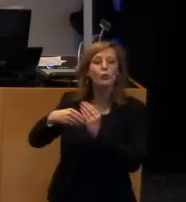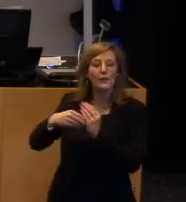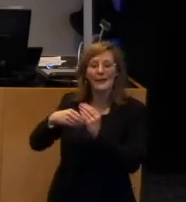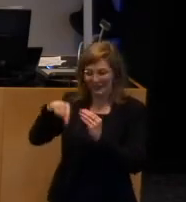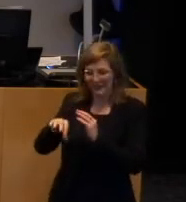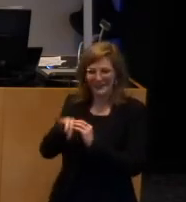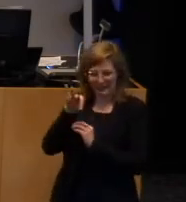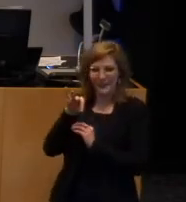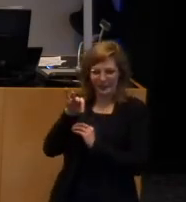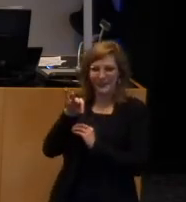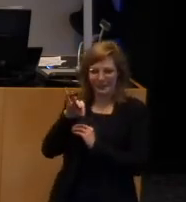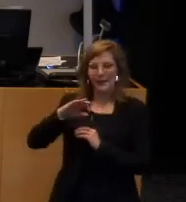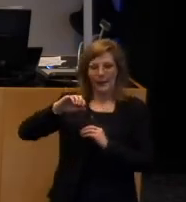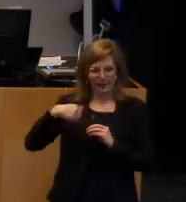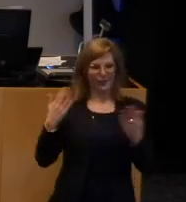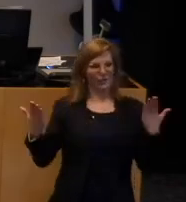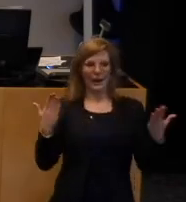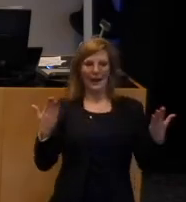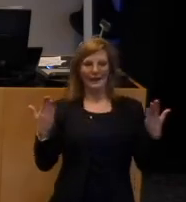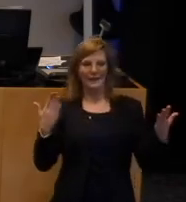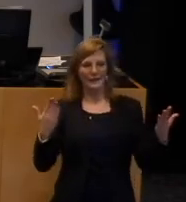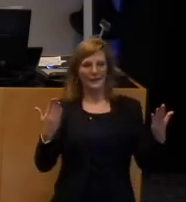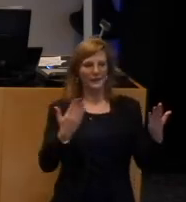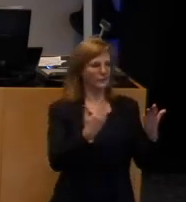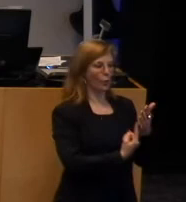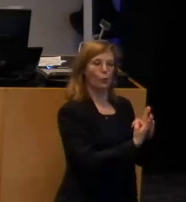then a source text and target text comparison of that remark was made,